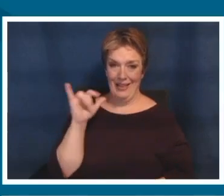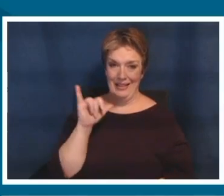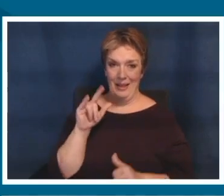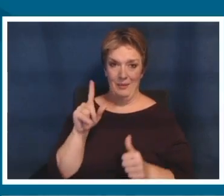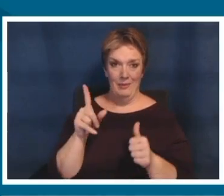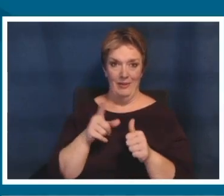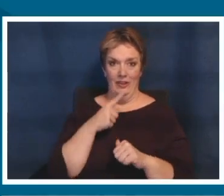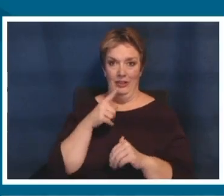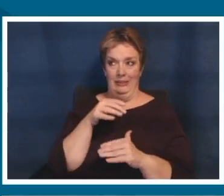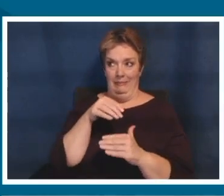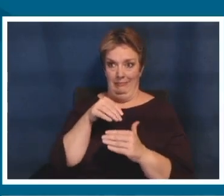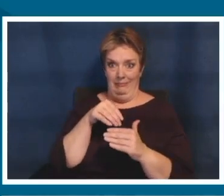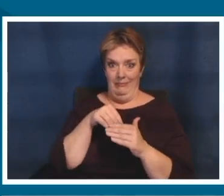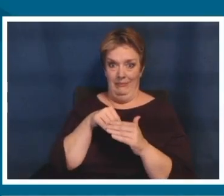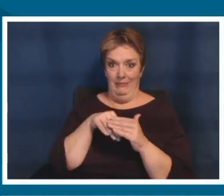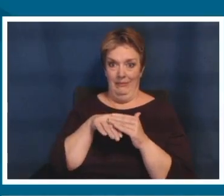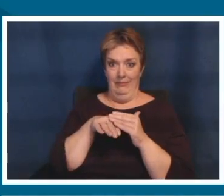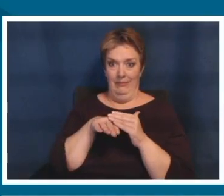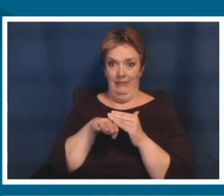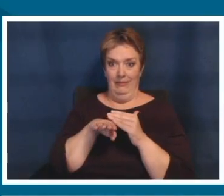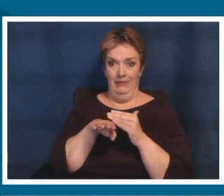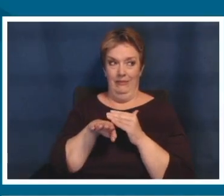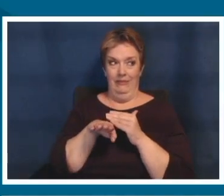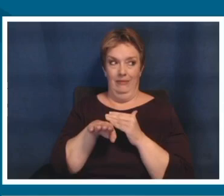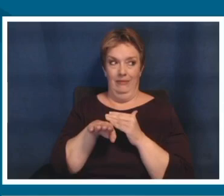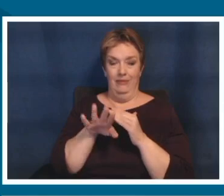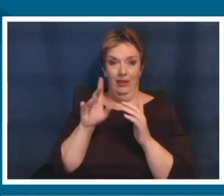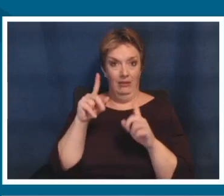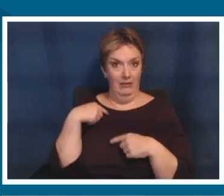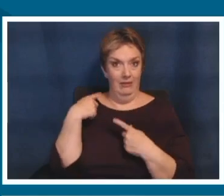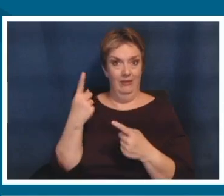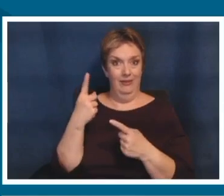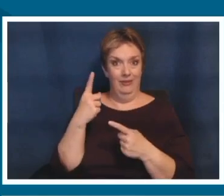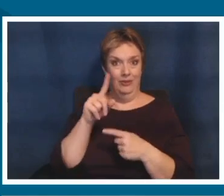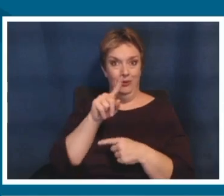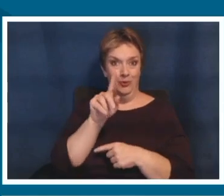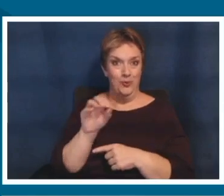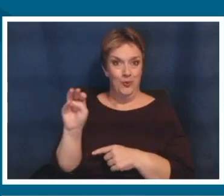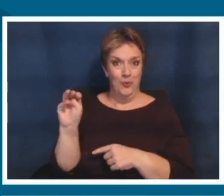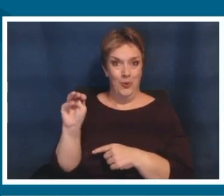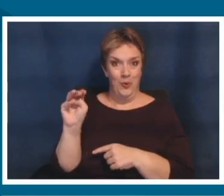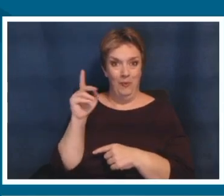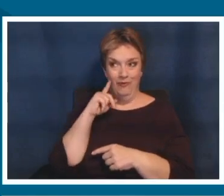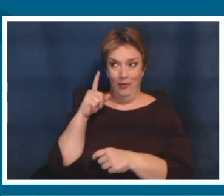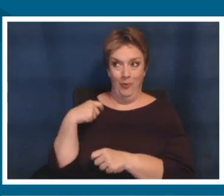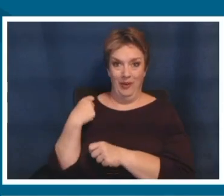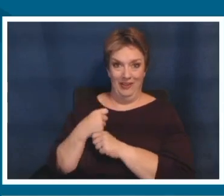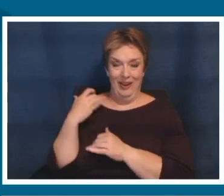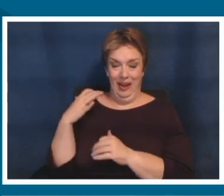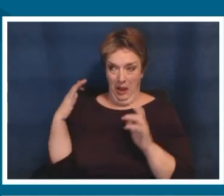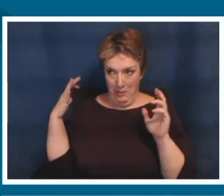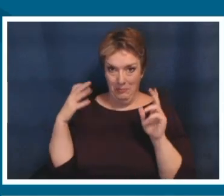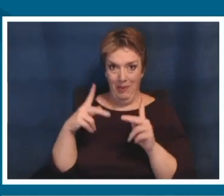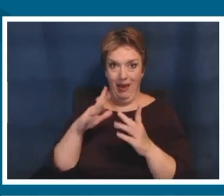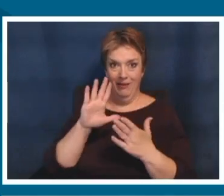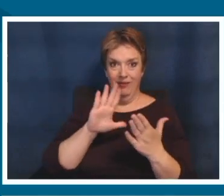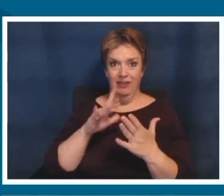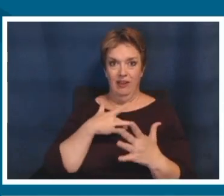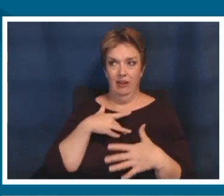first time after she'd been on zoom for you know the whole year